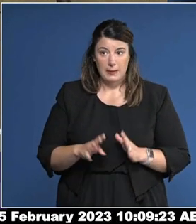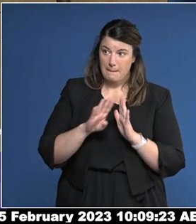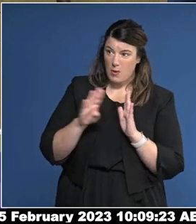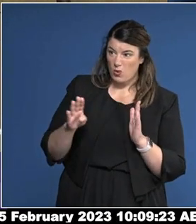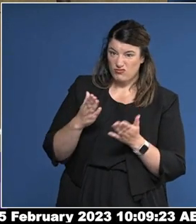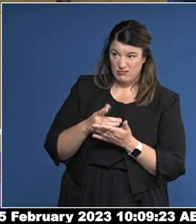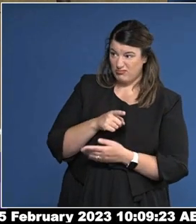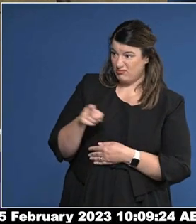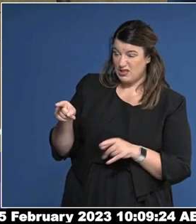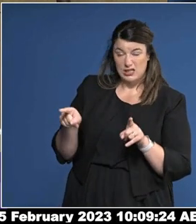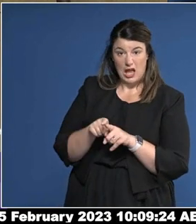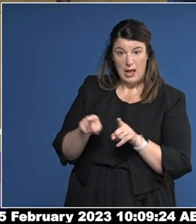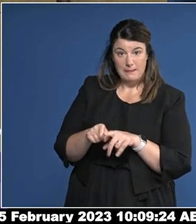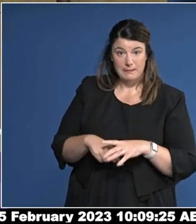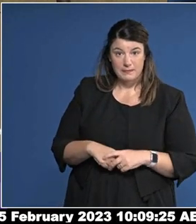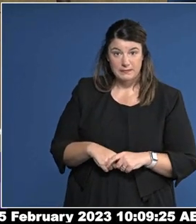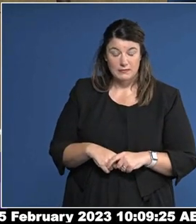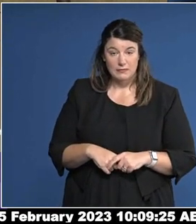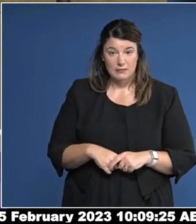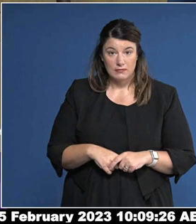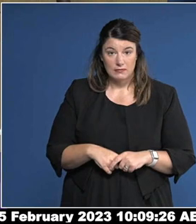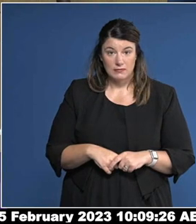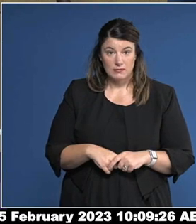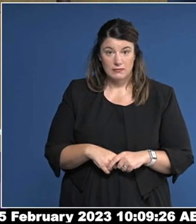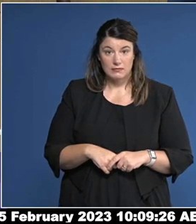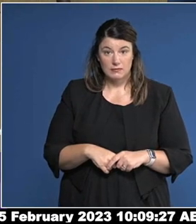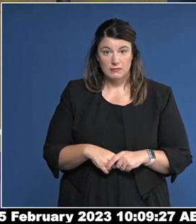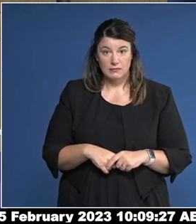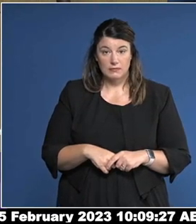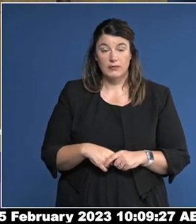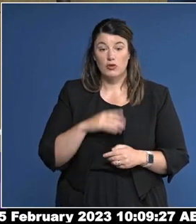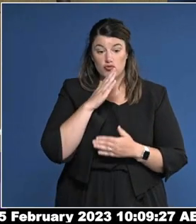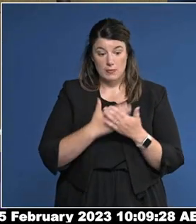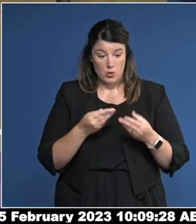10 months after - having elapsed since the report, there has only been two changes and